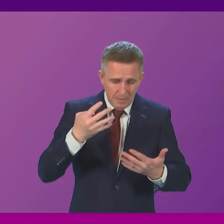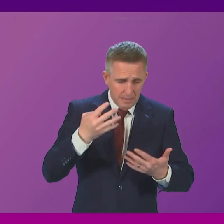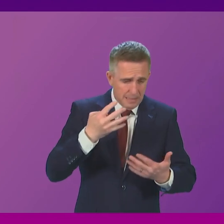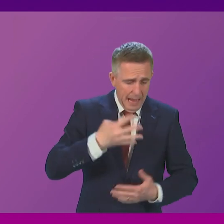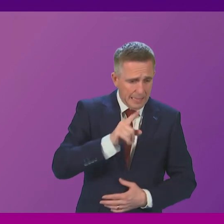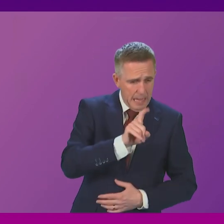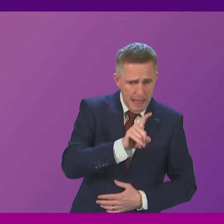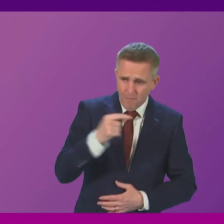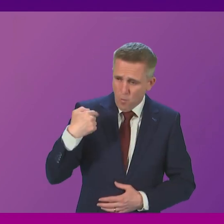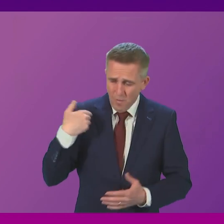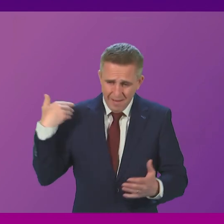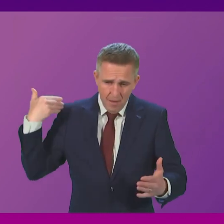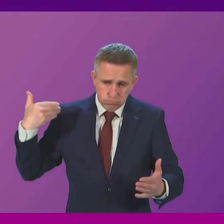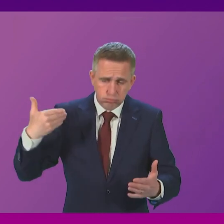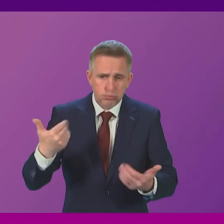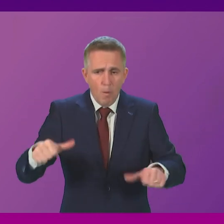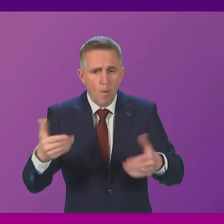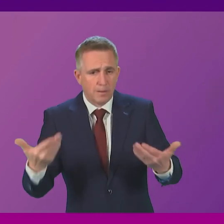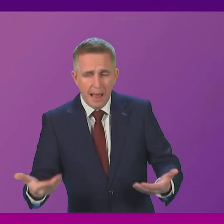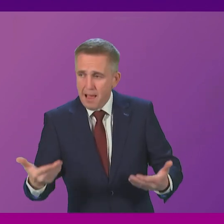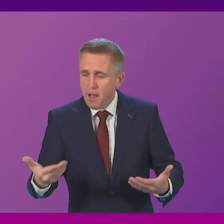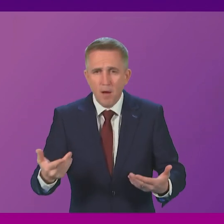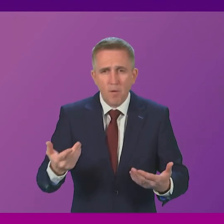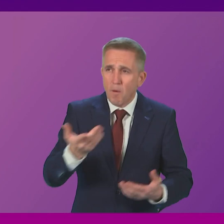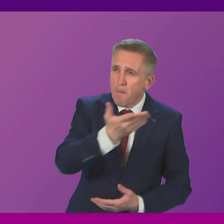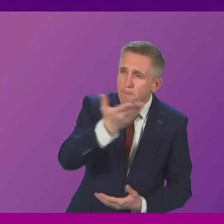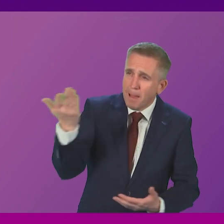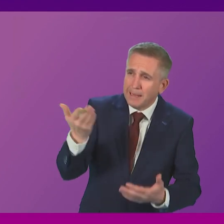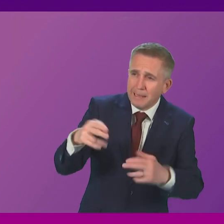I am joined by too many family members and friends to mention, but I hope that the chamber